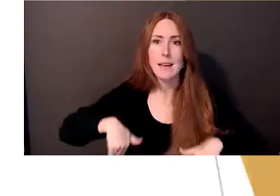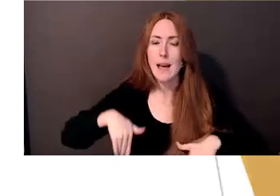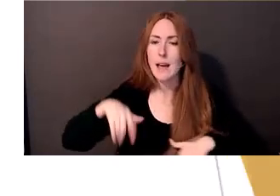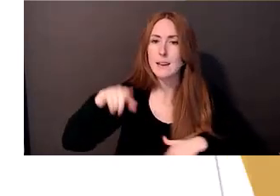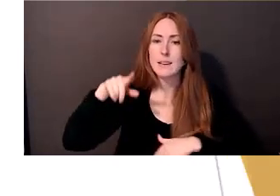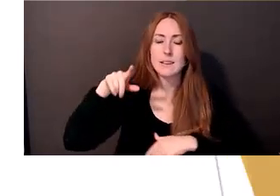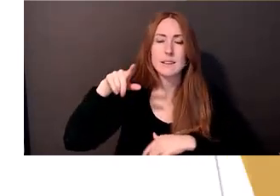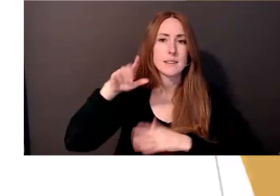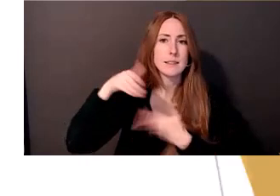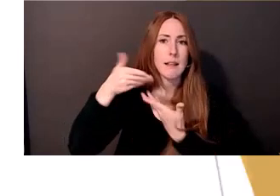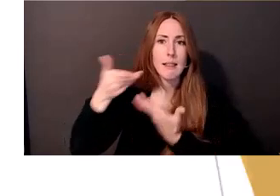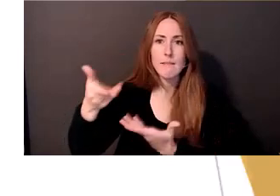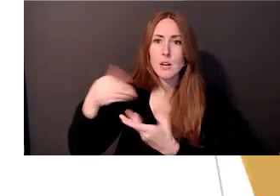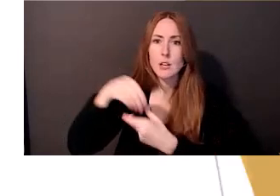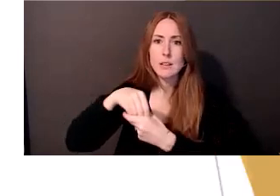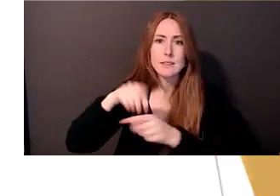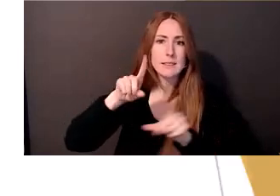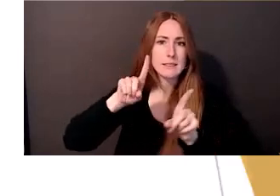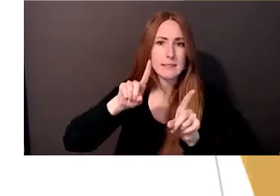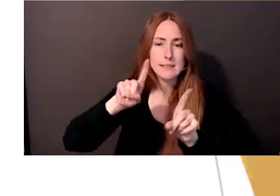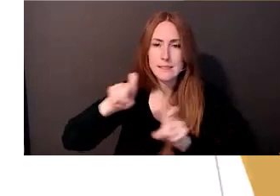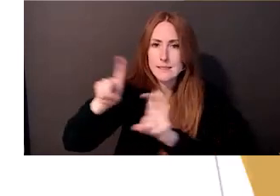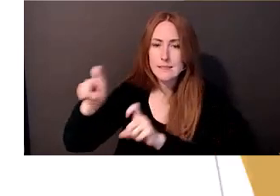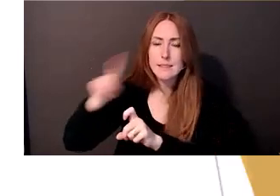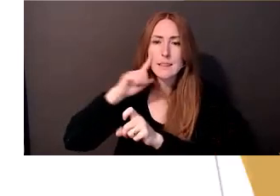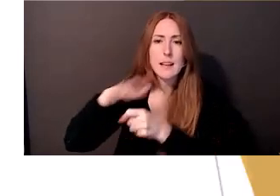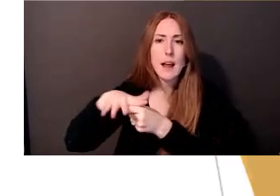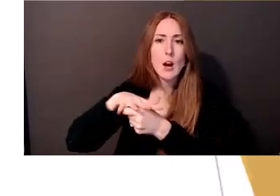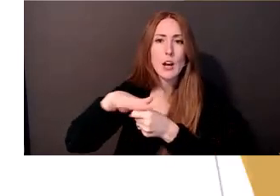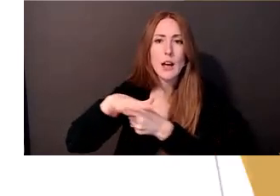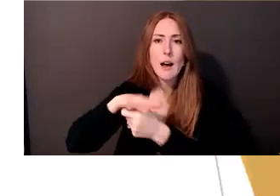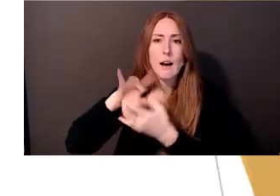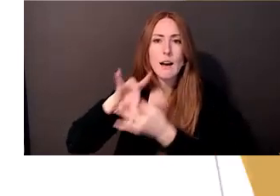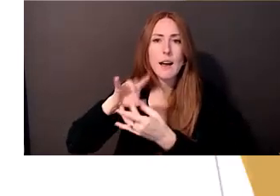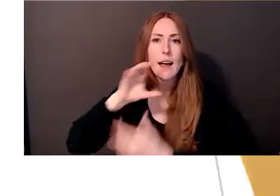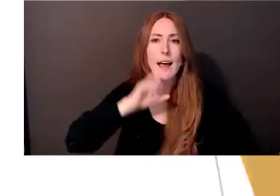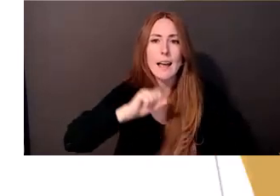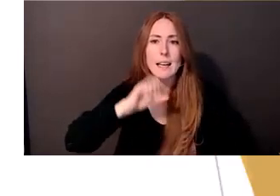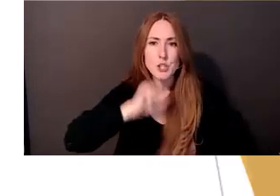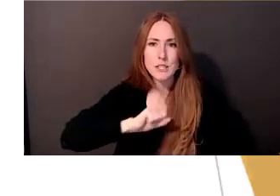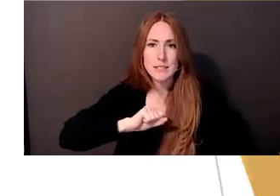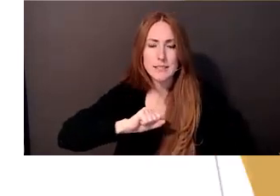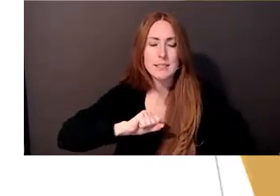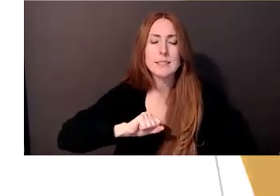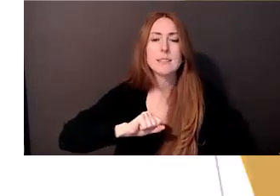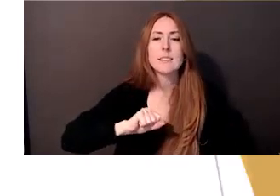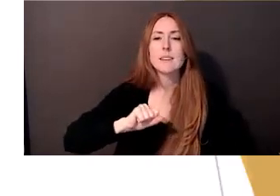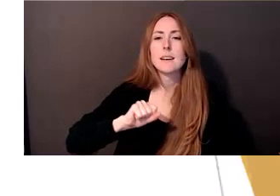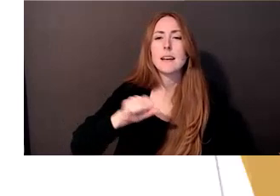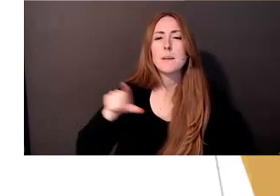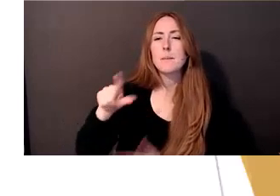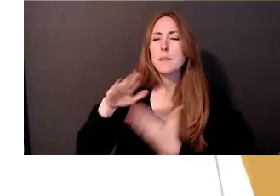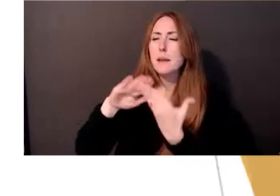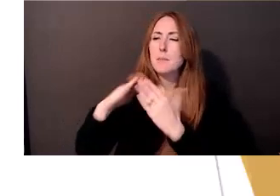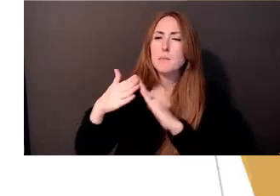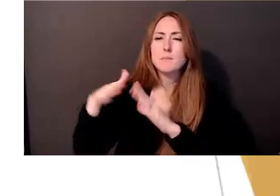on Aging, which is a group that offers home and community-based services, like home-delivered meals,